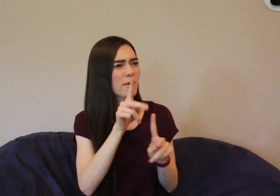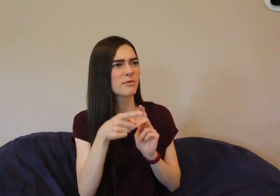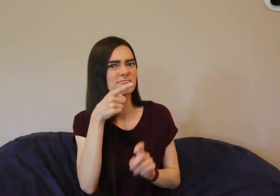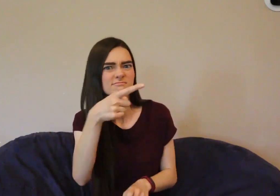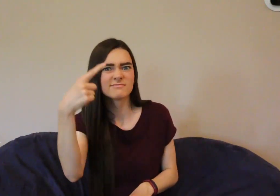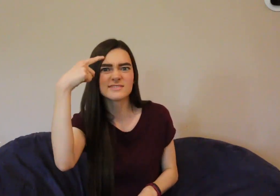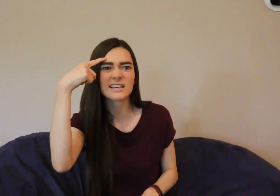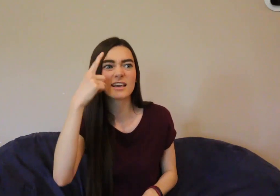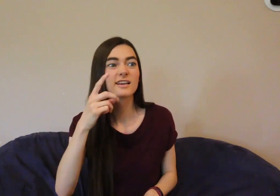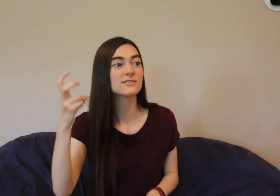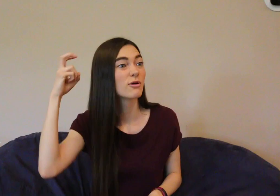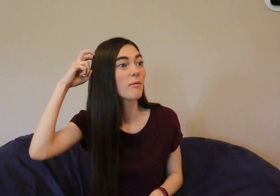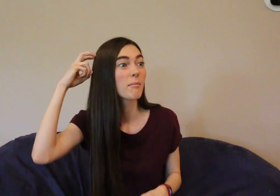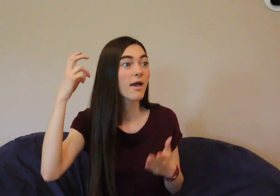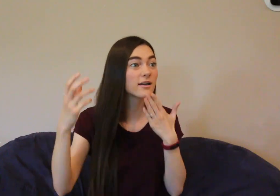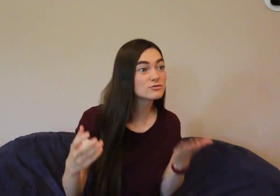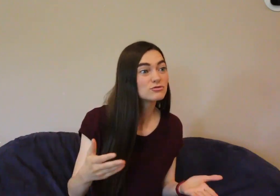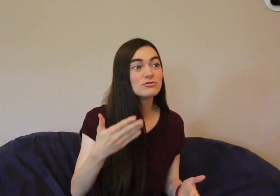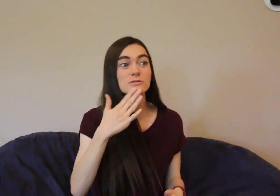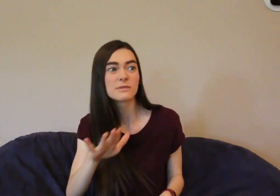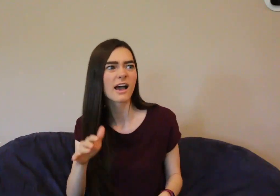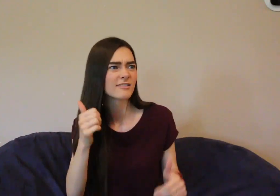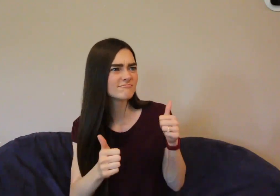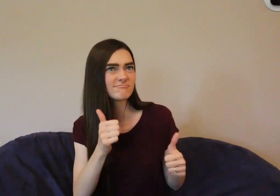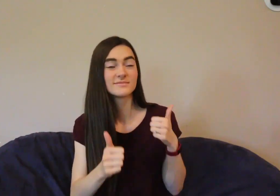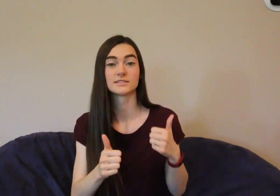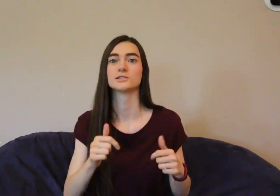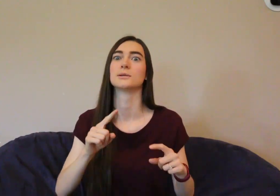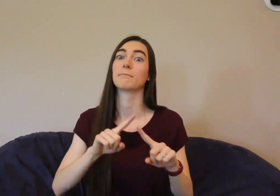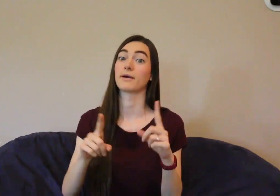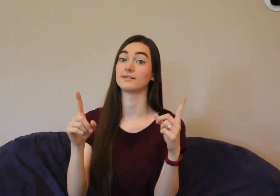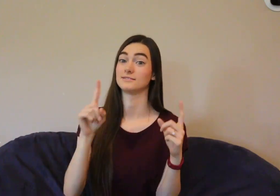They asked deaf people if they thought that cochlear implants were good or bad.